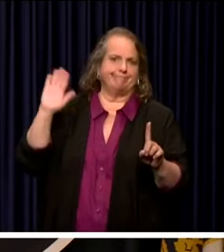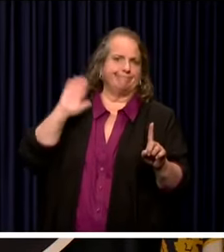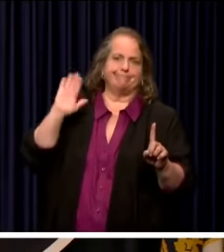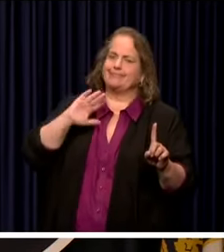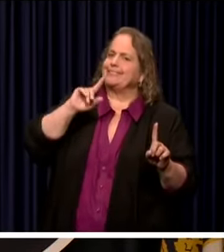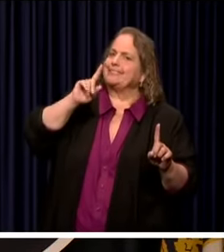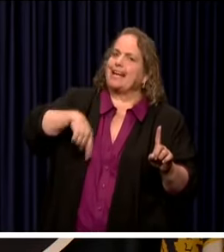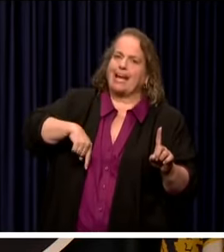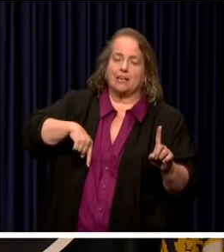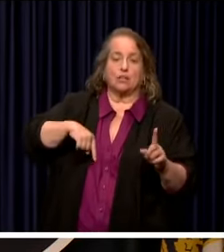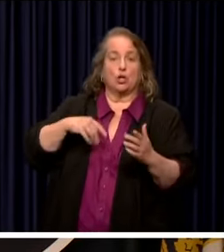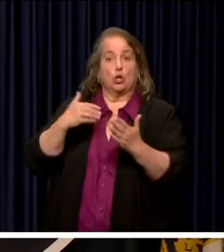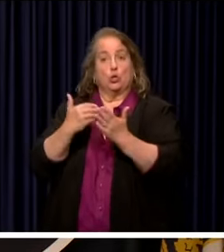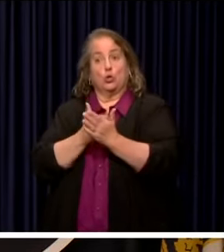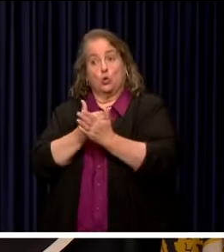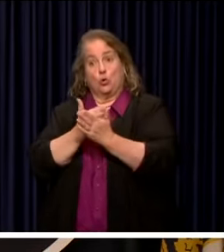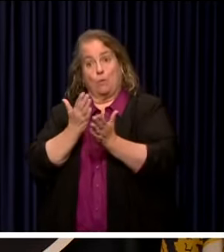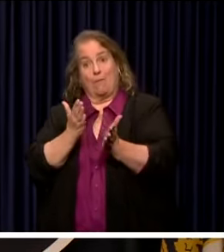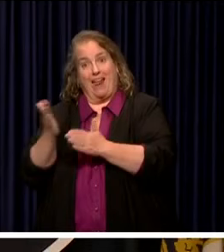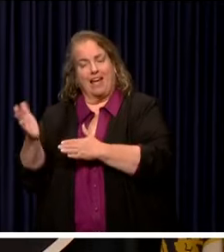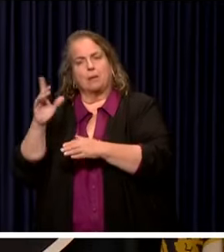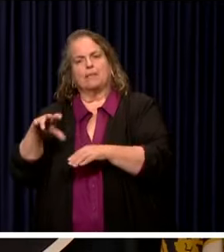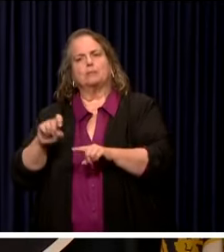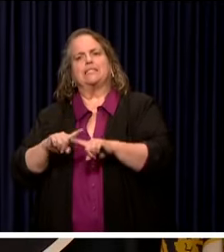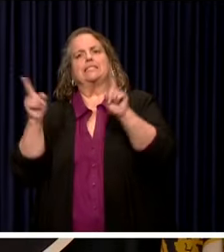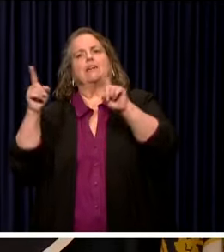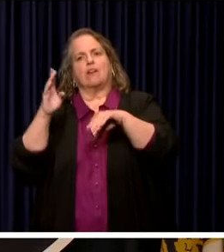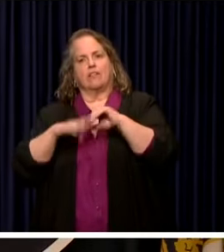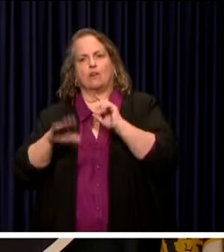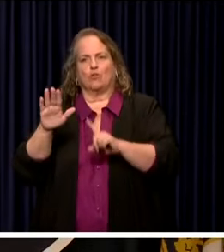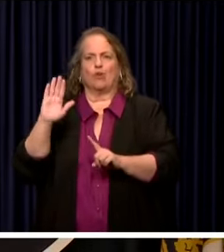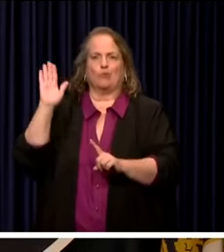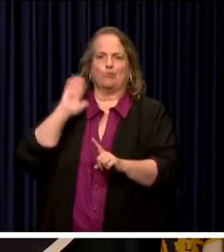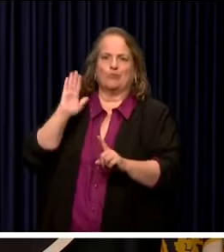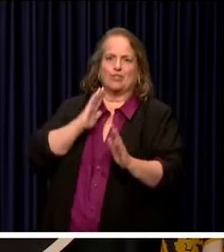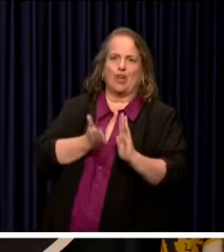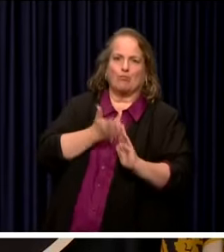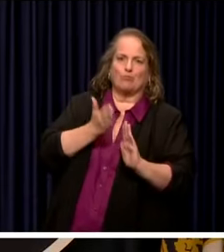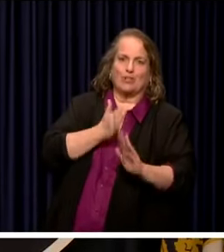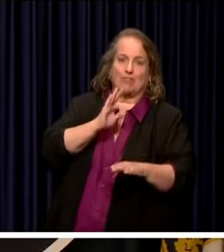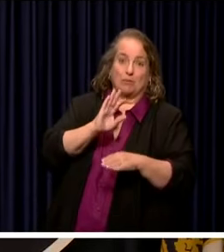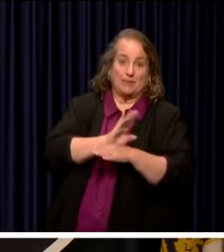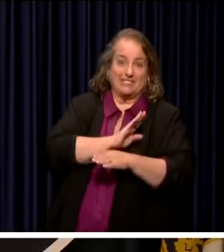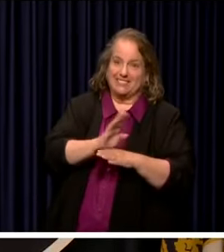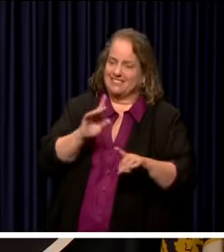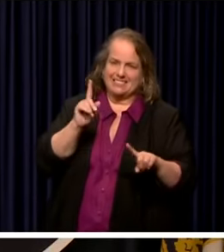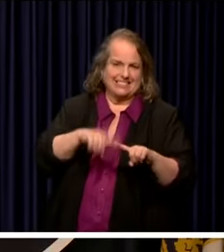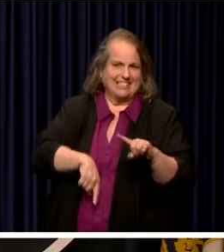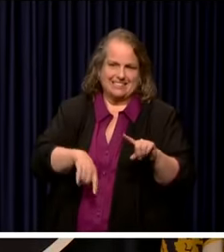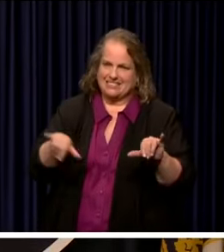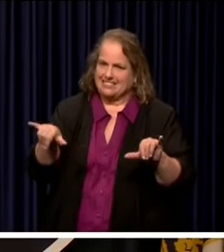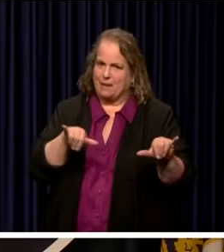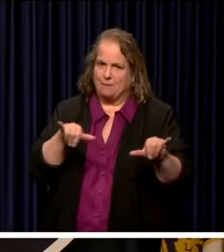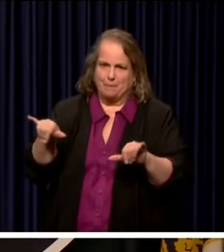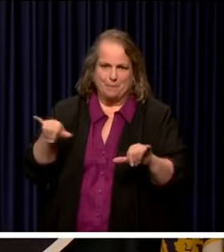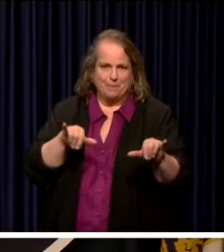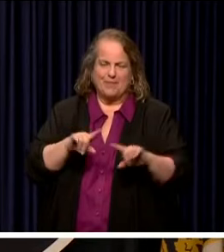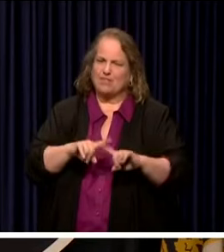THAT I WANTED TO THROW OUT THERE THAT THEY NEED TO CONSIDER AND PUT IN ACTUAL PLANS BECAUSE